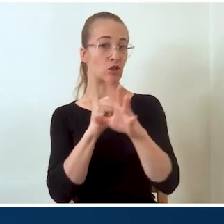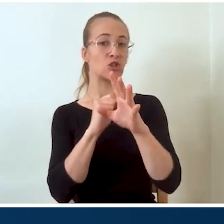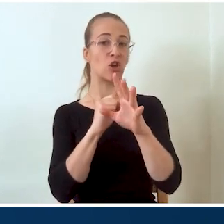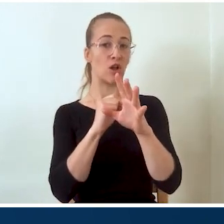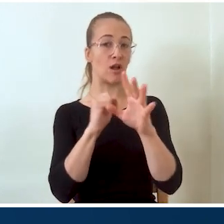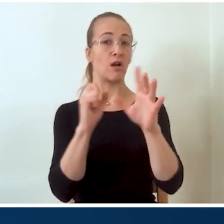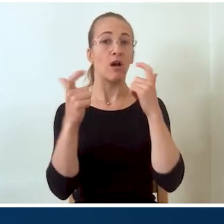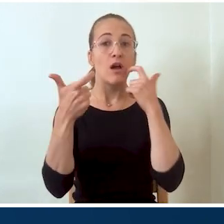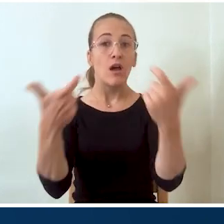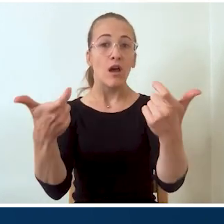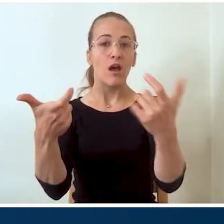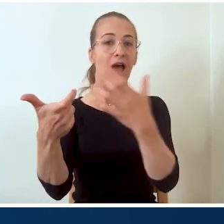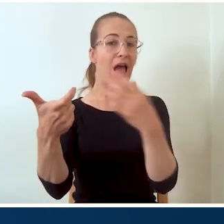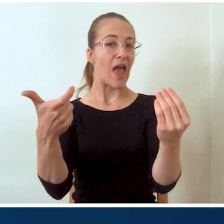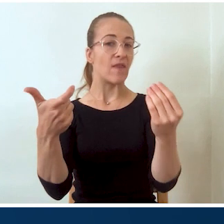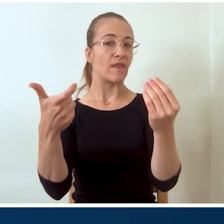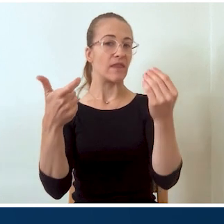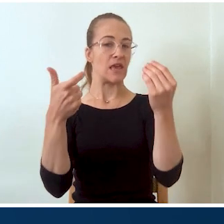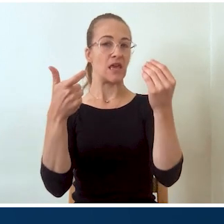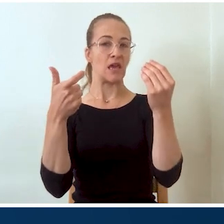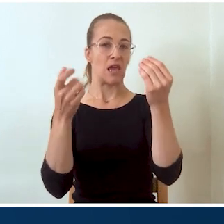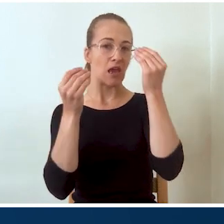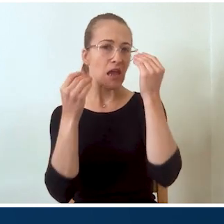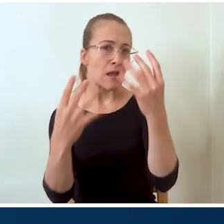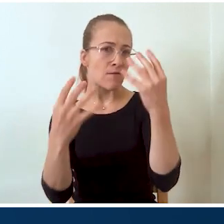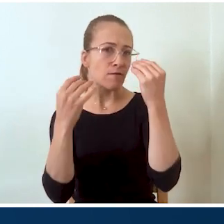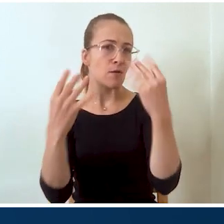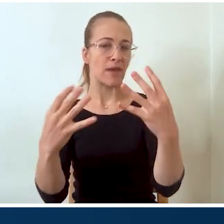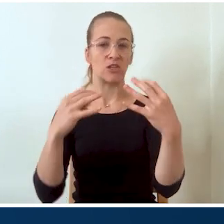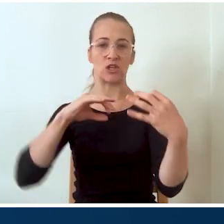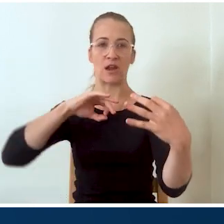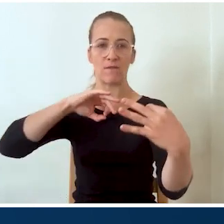and just the amount of information and feedback that I got,